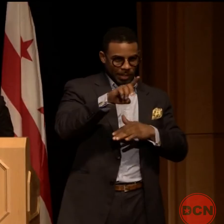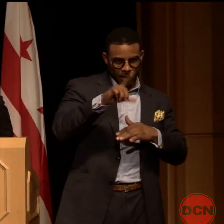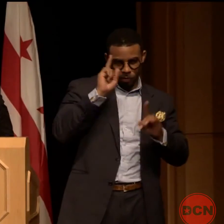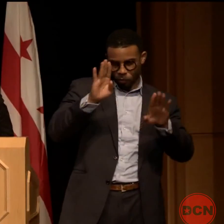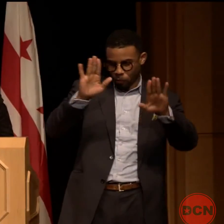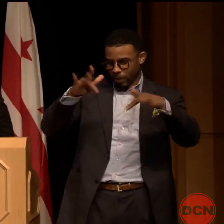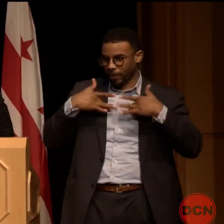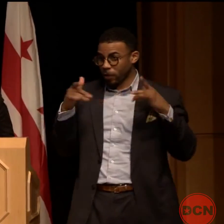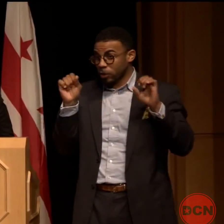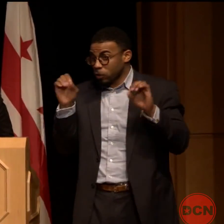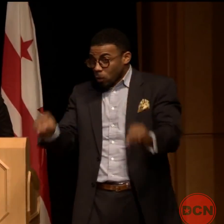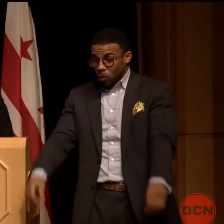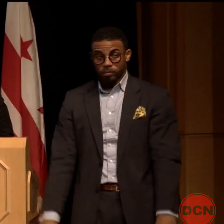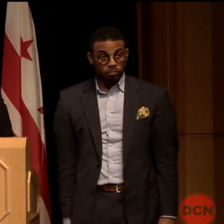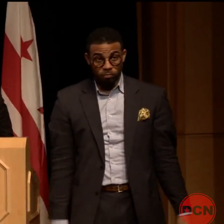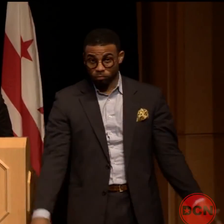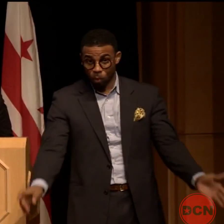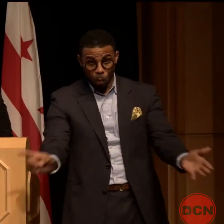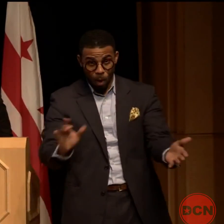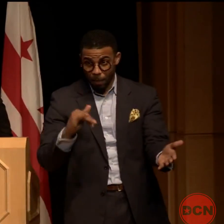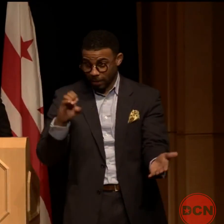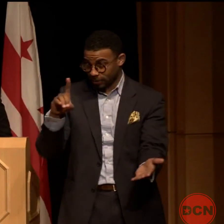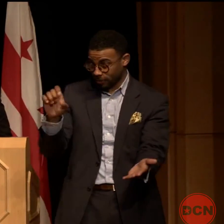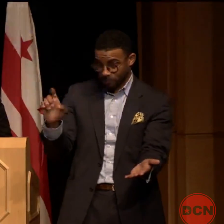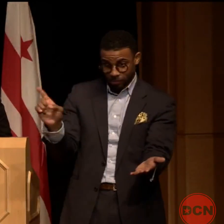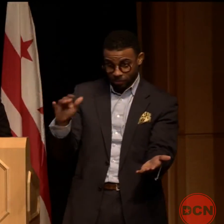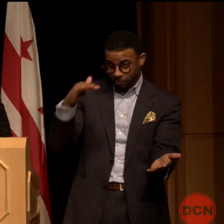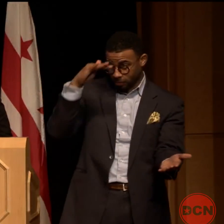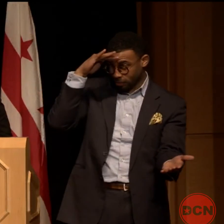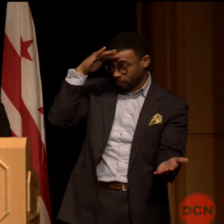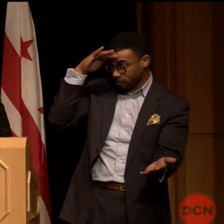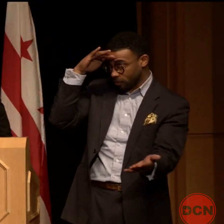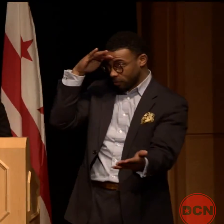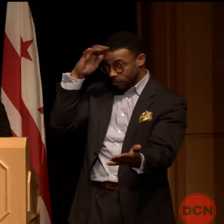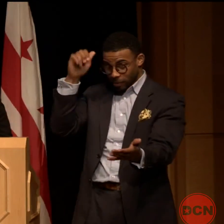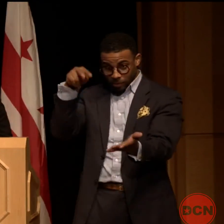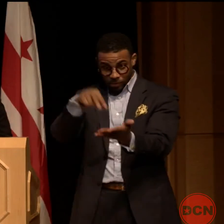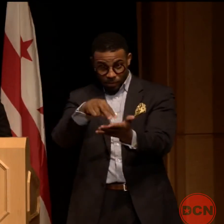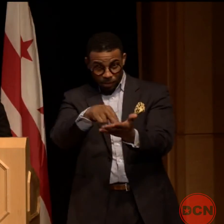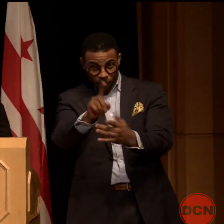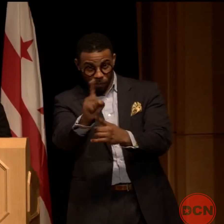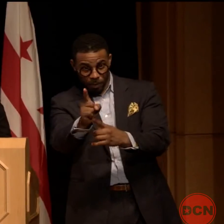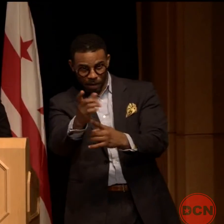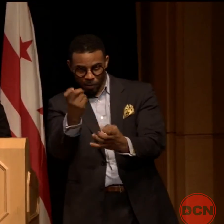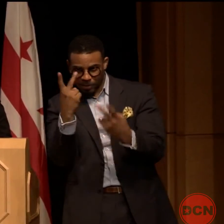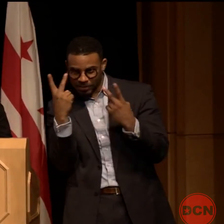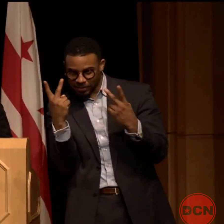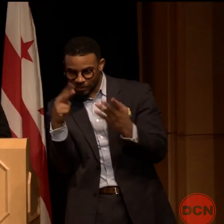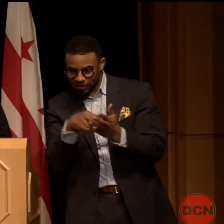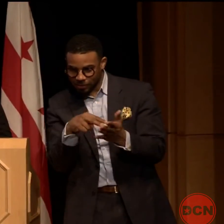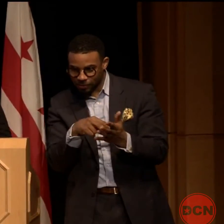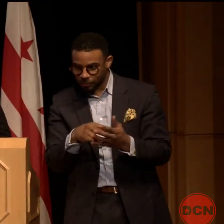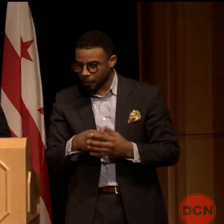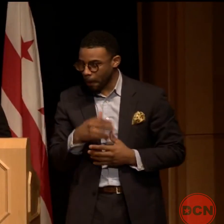SO WHERE ARE MY CBE'S HERE TODAY? CAN YOU STAND UP FOR A MINUTE? I JUST WANT TO SEE YOU STAND UP.